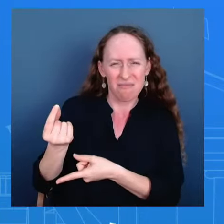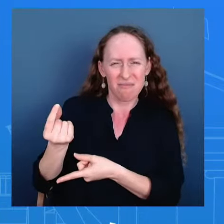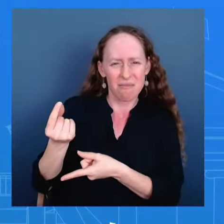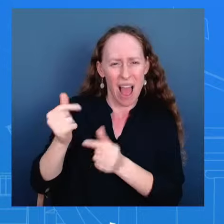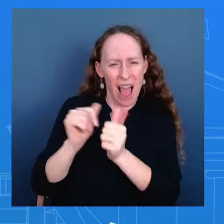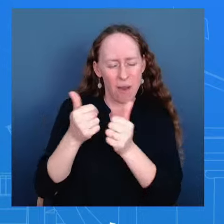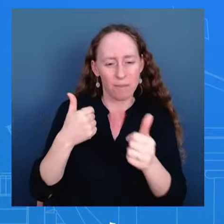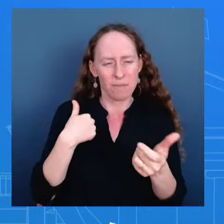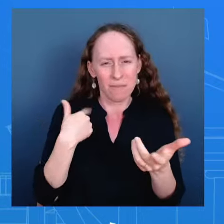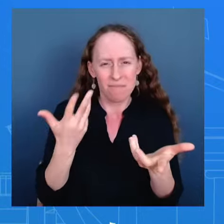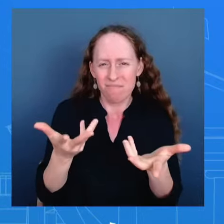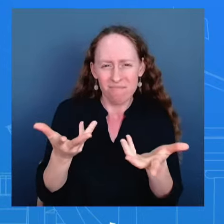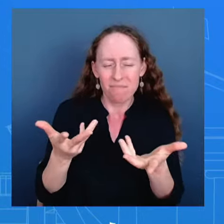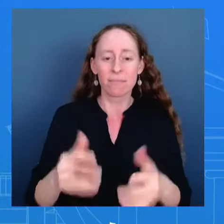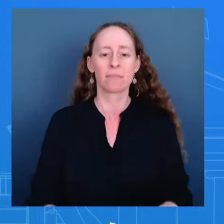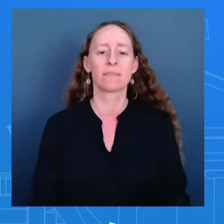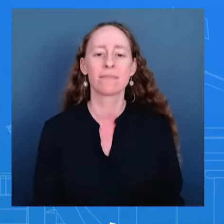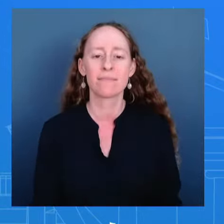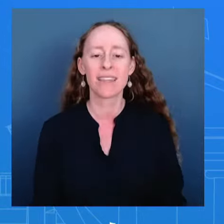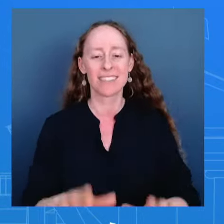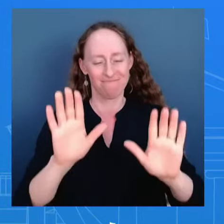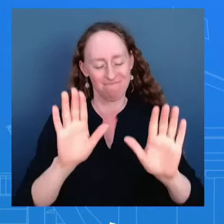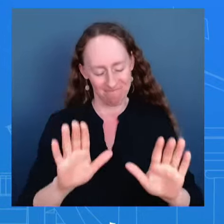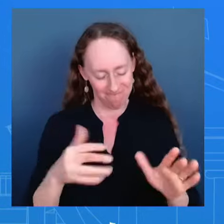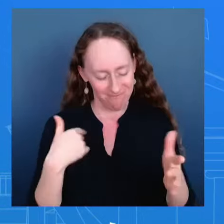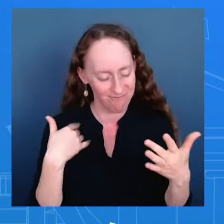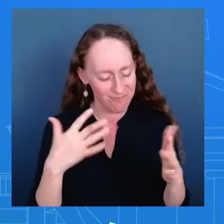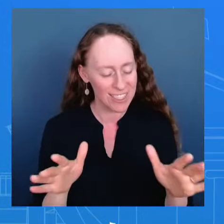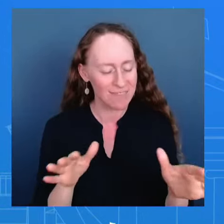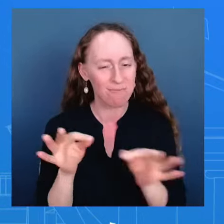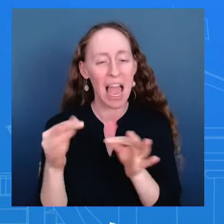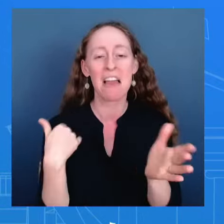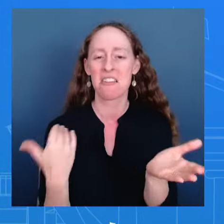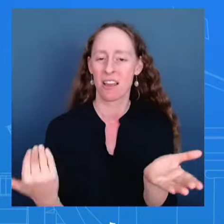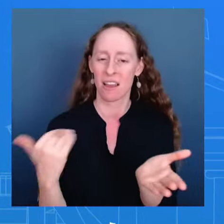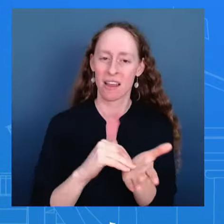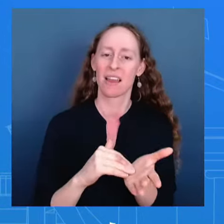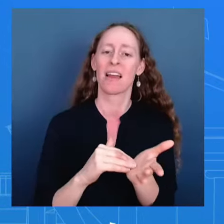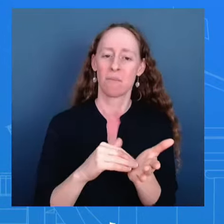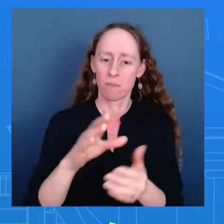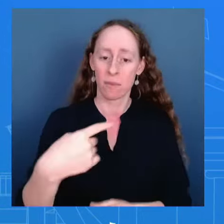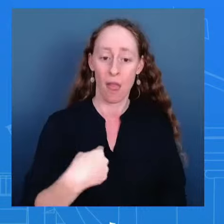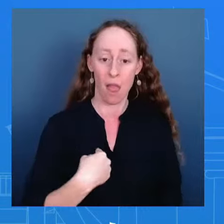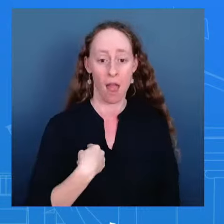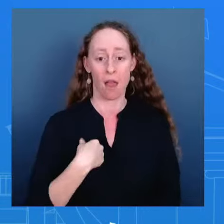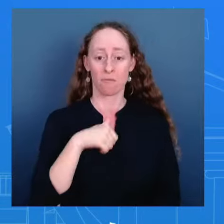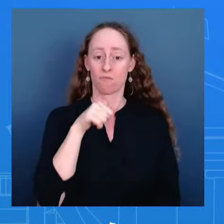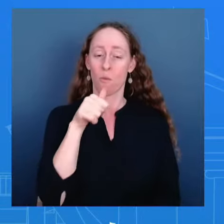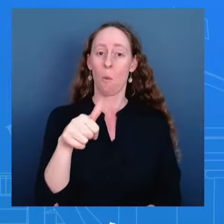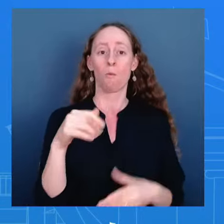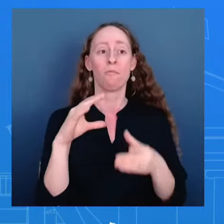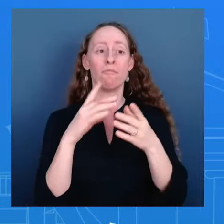First of all, I am not the IDF spokesman and this is not Tel Aviv. This is the White House press briefing room,